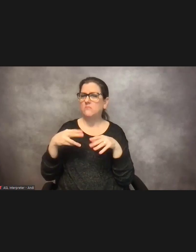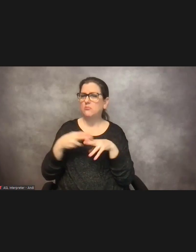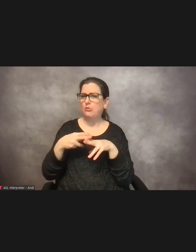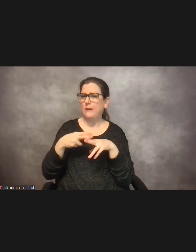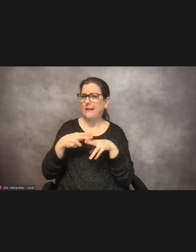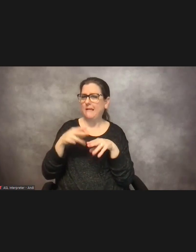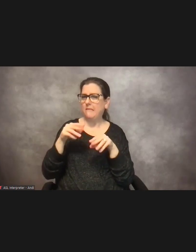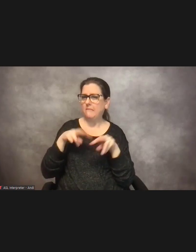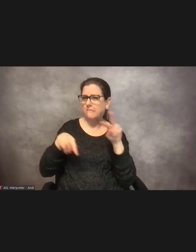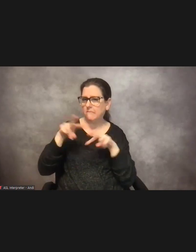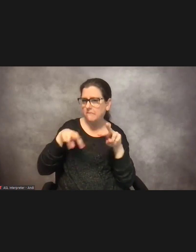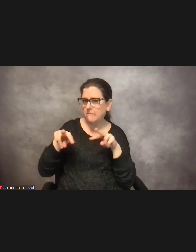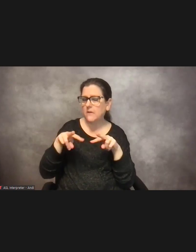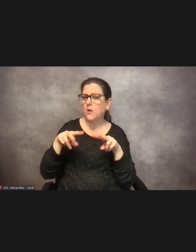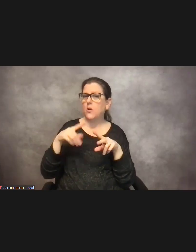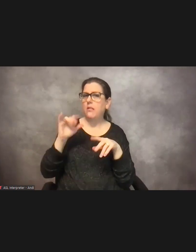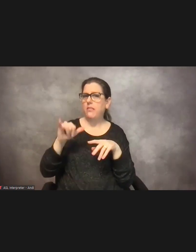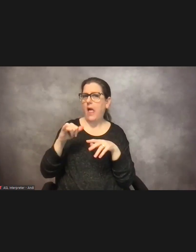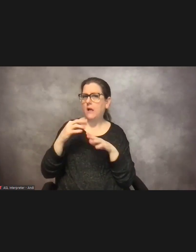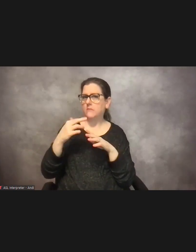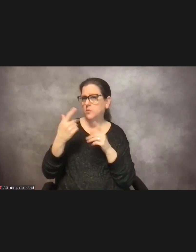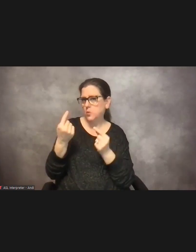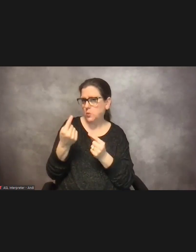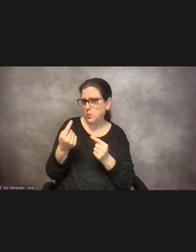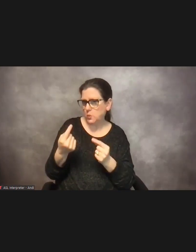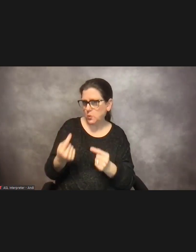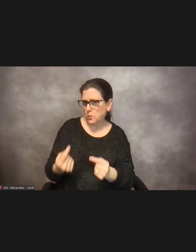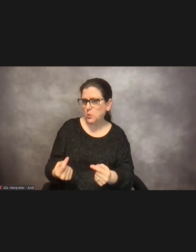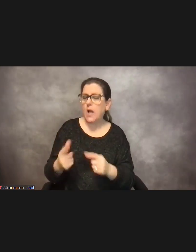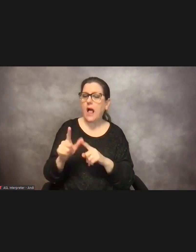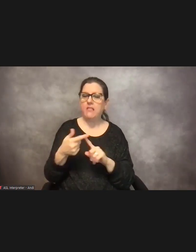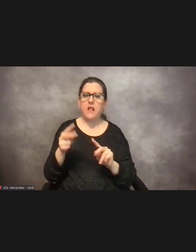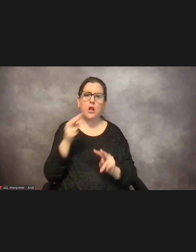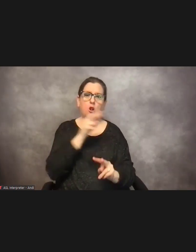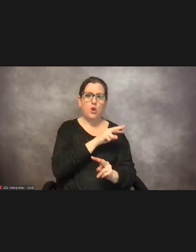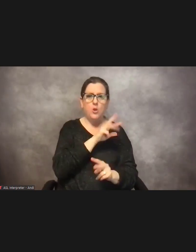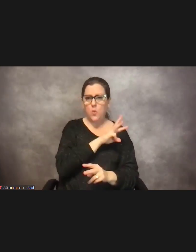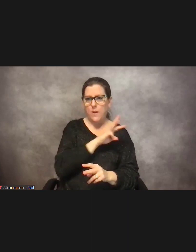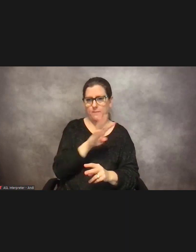then, we can go look at it more closely on our website.